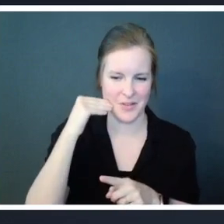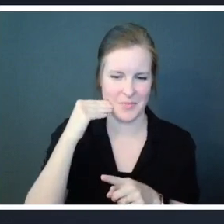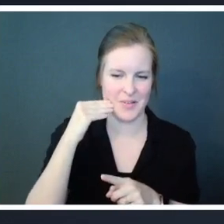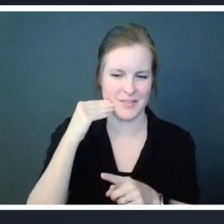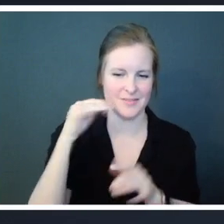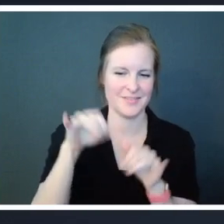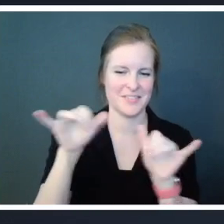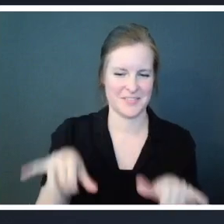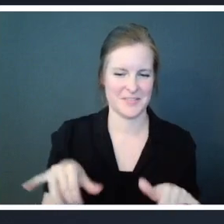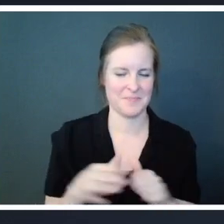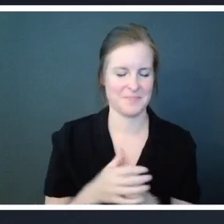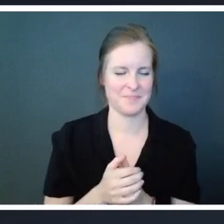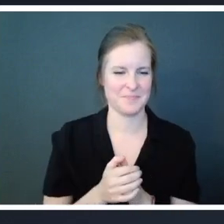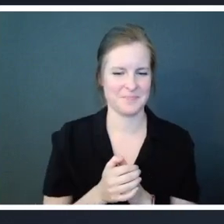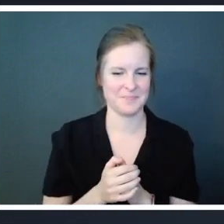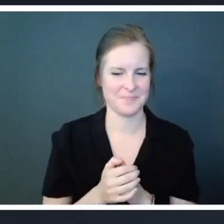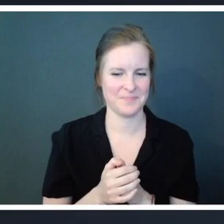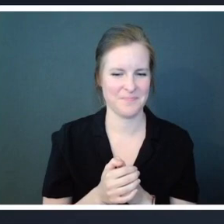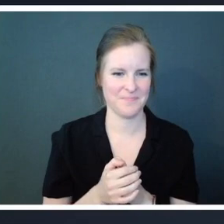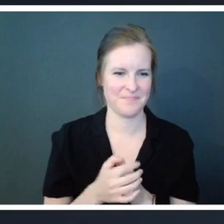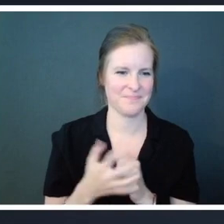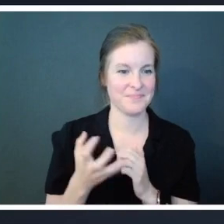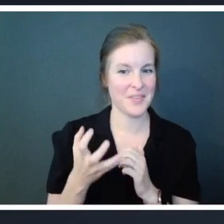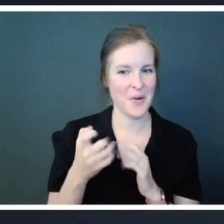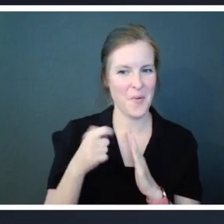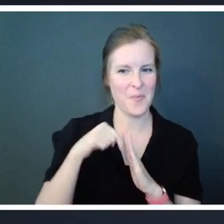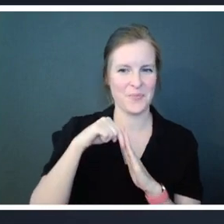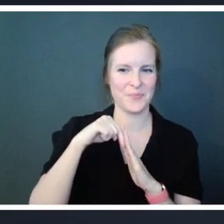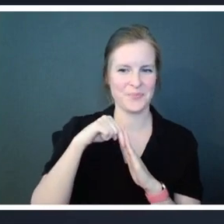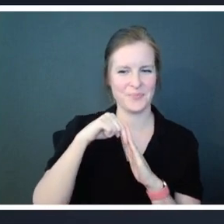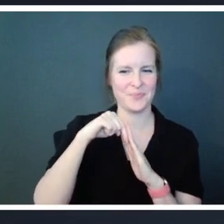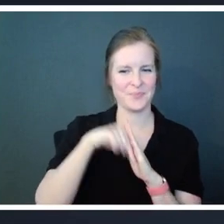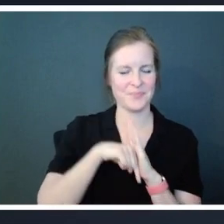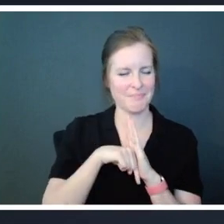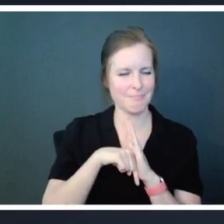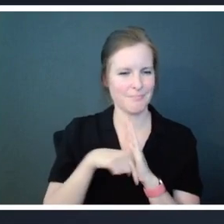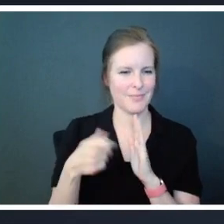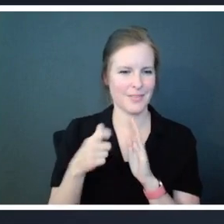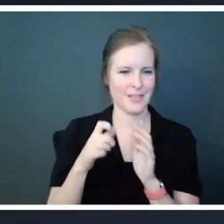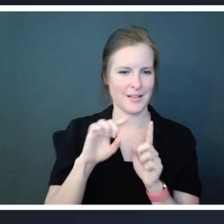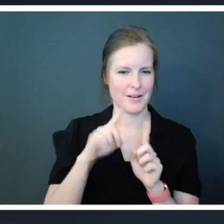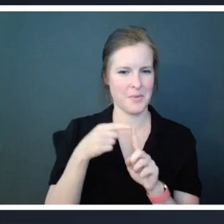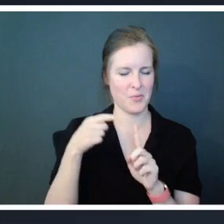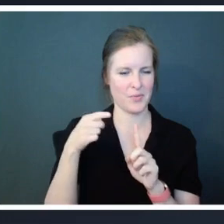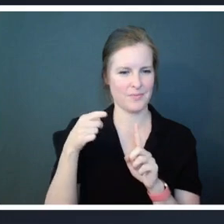I want to go a little bit more into the art of the Duck Stamp. So, if we take a look at the next